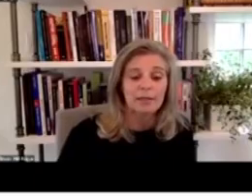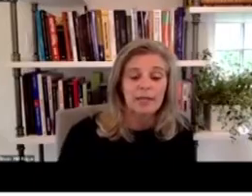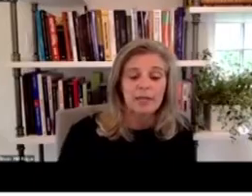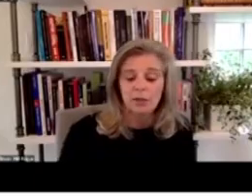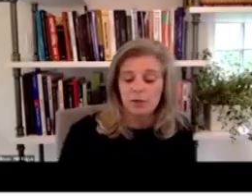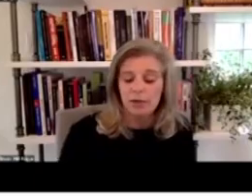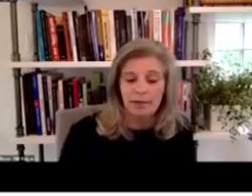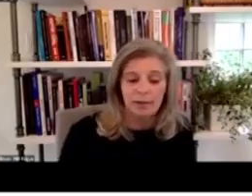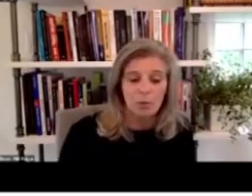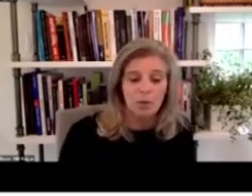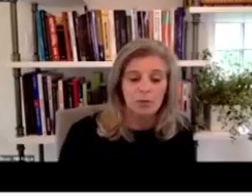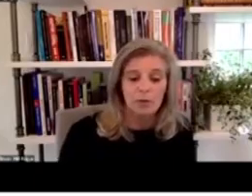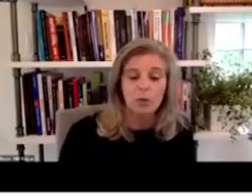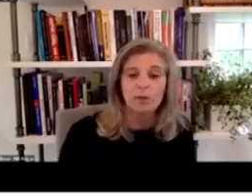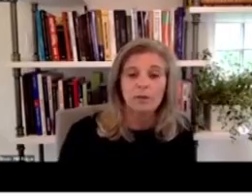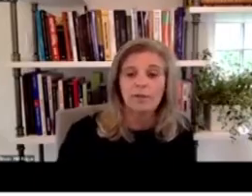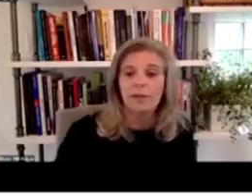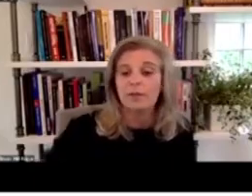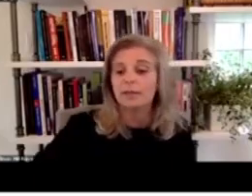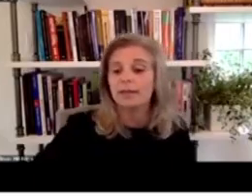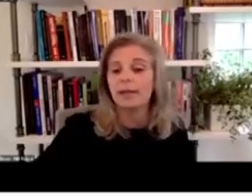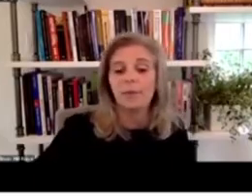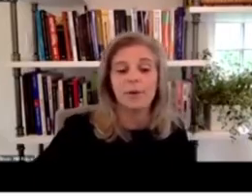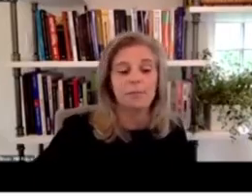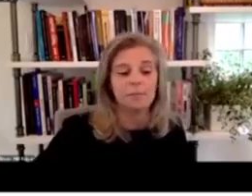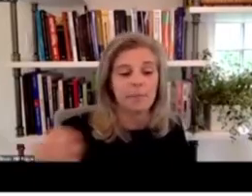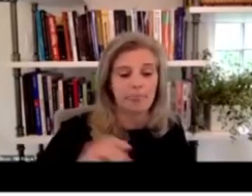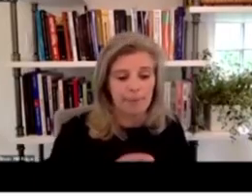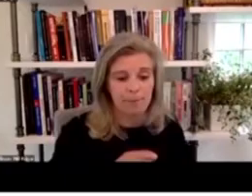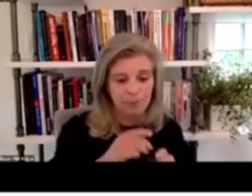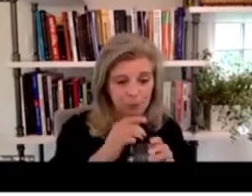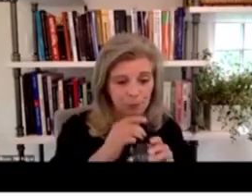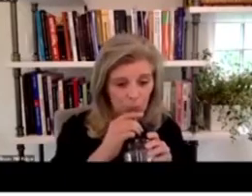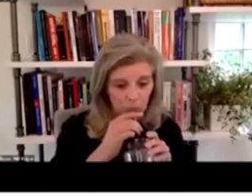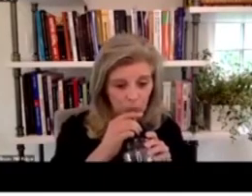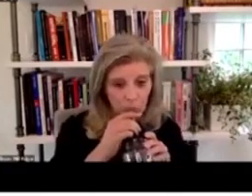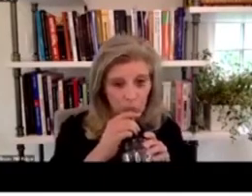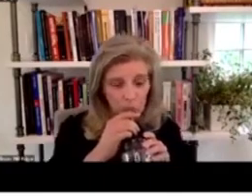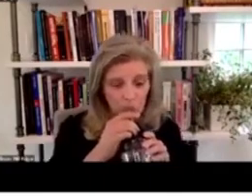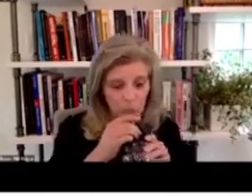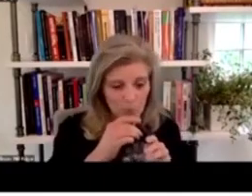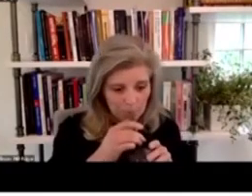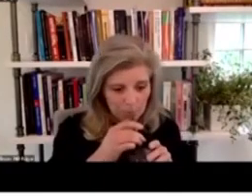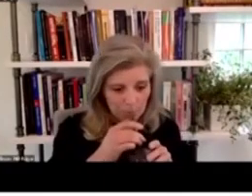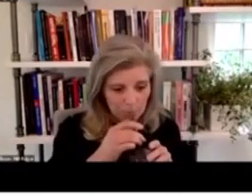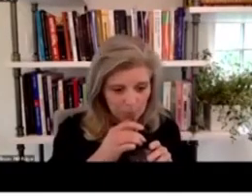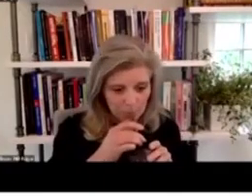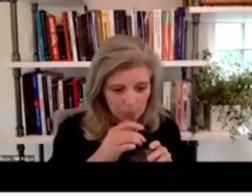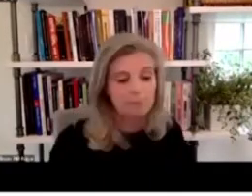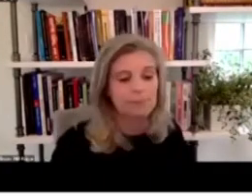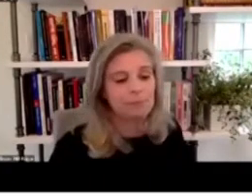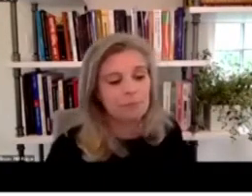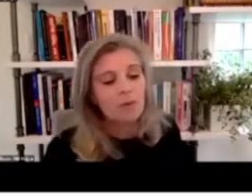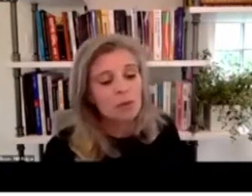ANOMALIES, HERE UNITED IN 1 REAL WORLD FAMOUS EXAMPLE.